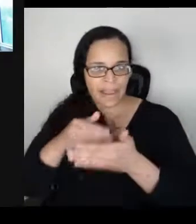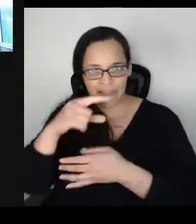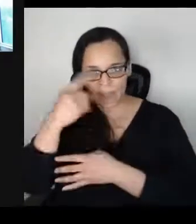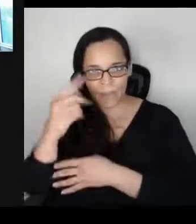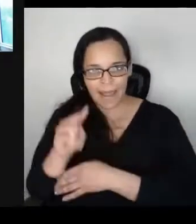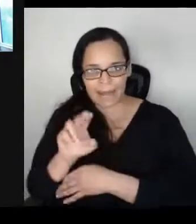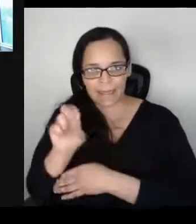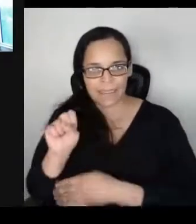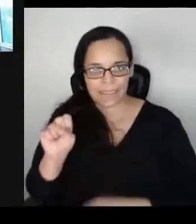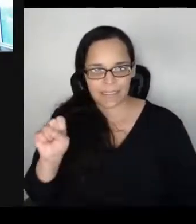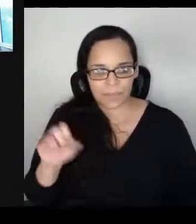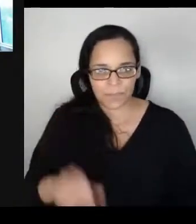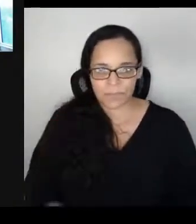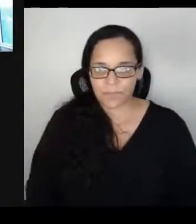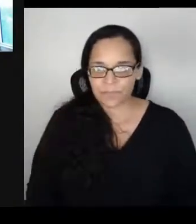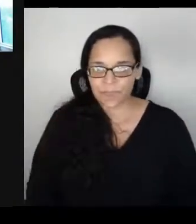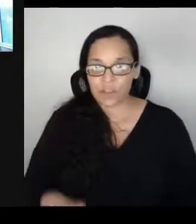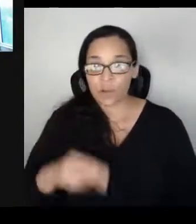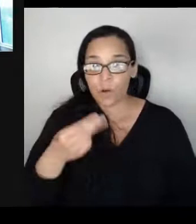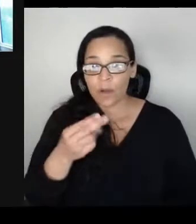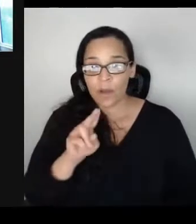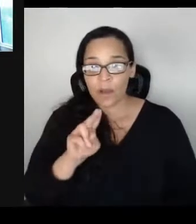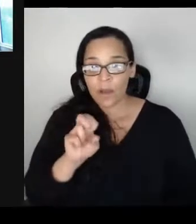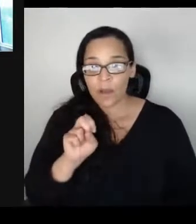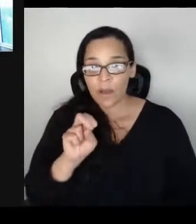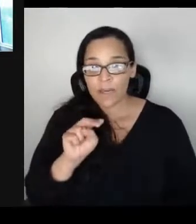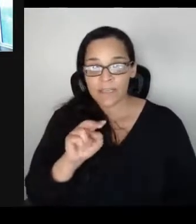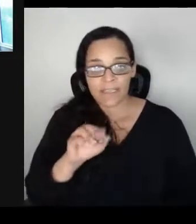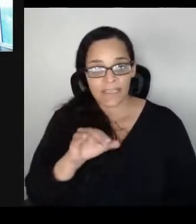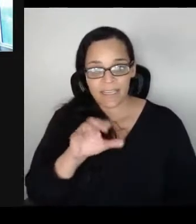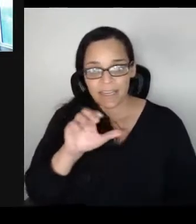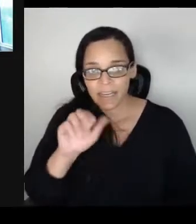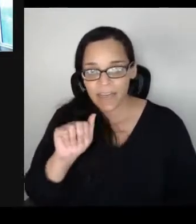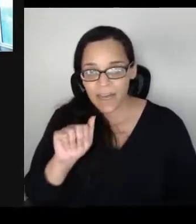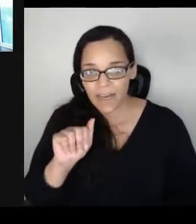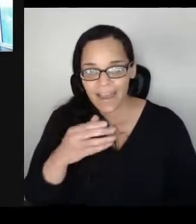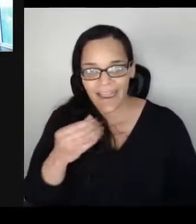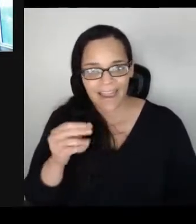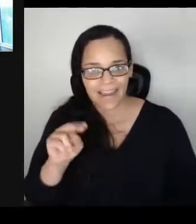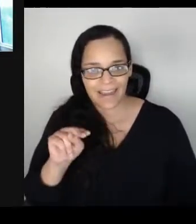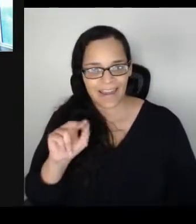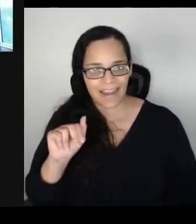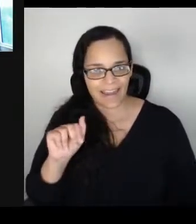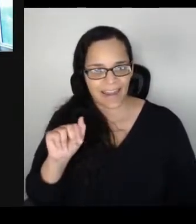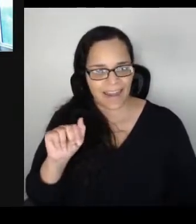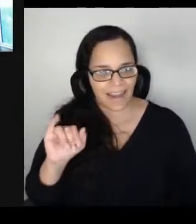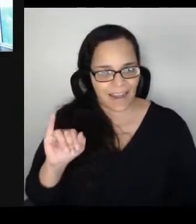So Husniye, and Naischa we could start with you, whichever one of you that feels comfortable to get started.